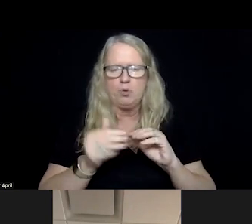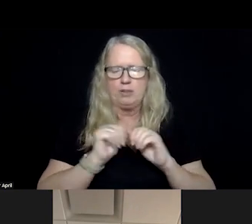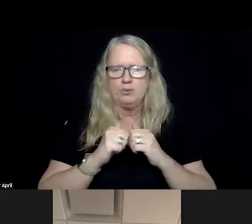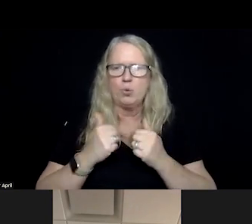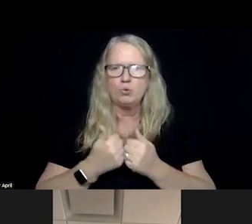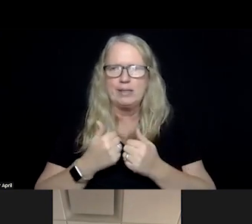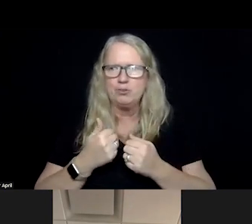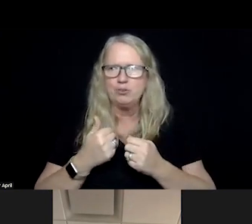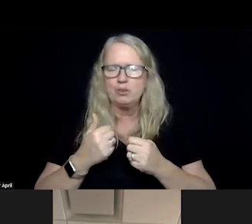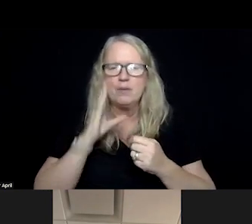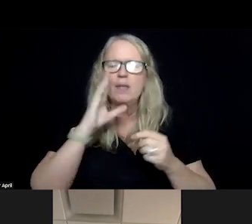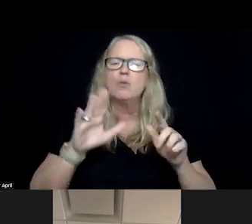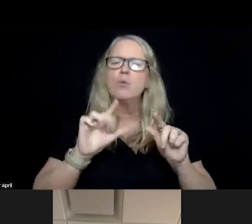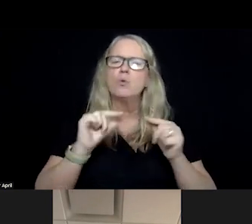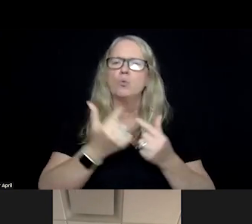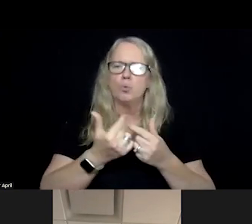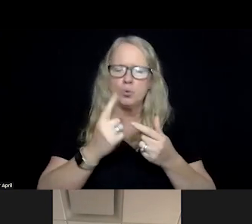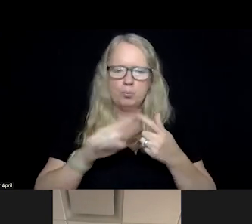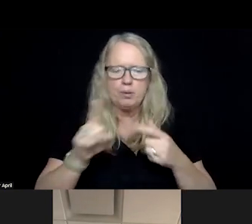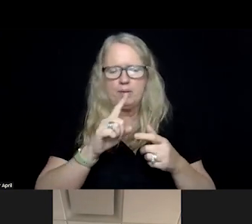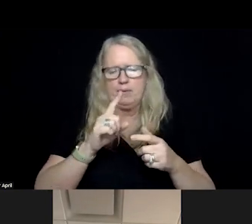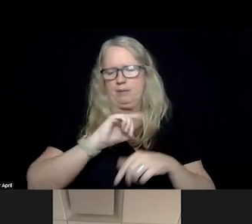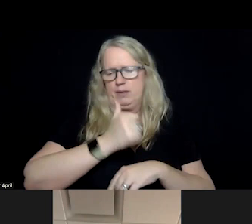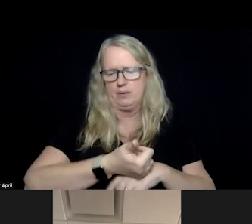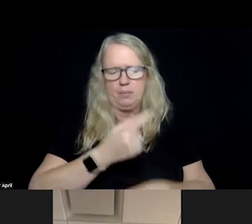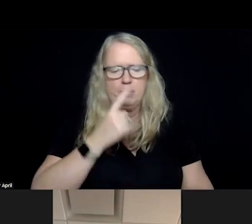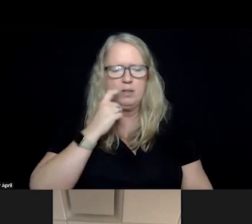WHICH IS THE GROUP THAT SETS VOLUNTARY STANDARDS FOR THE NATION'S